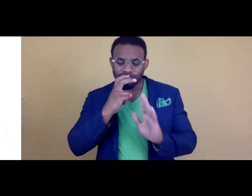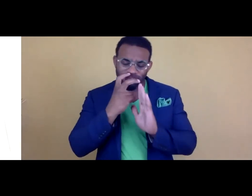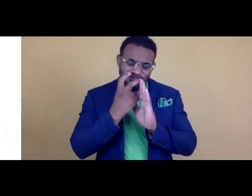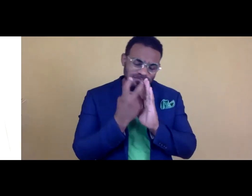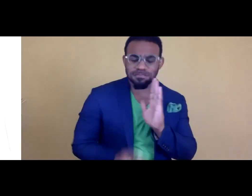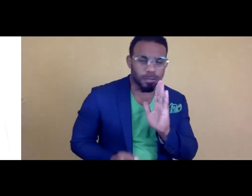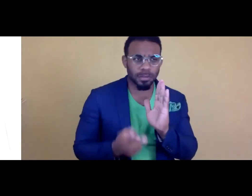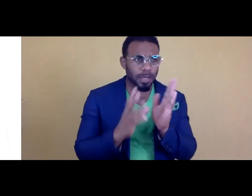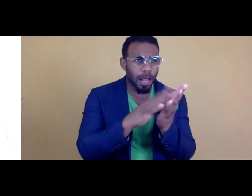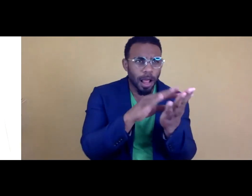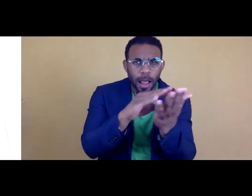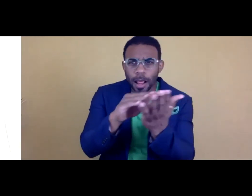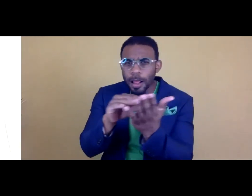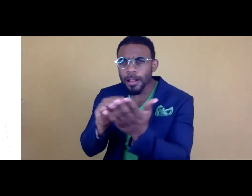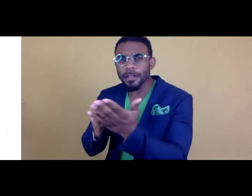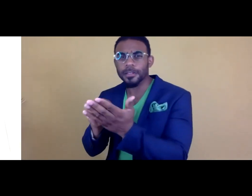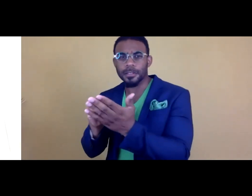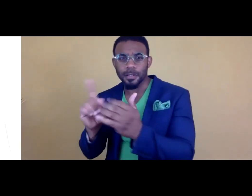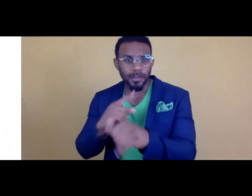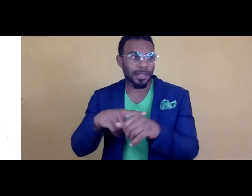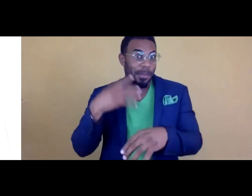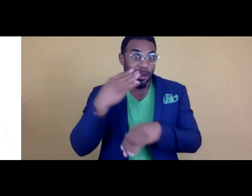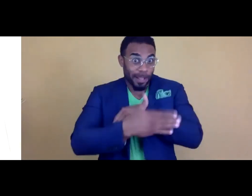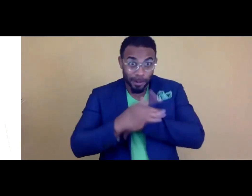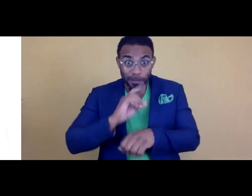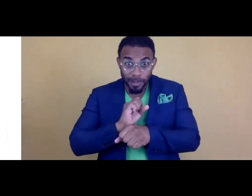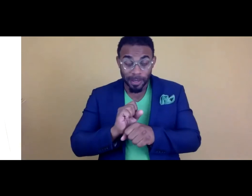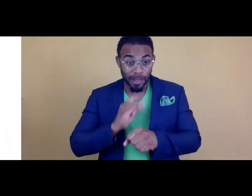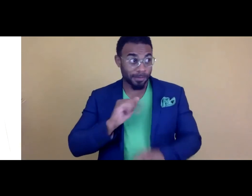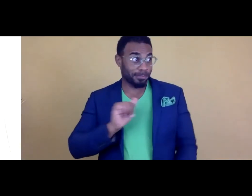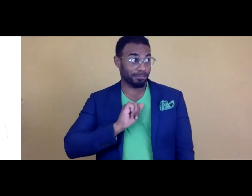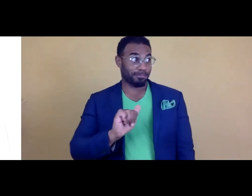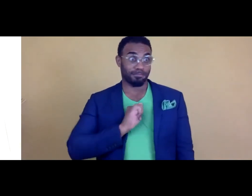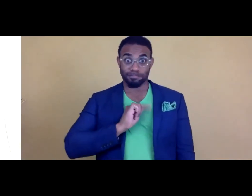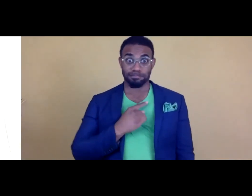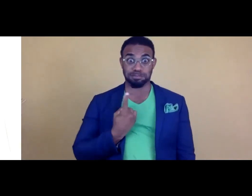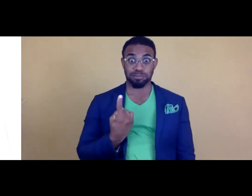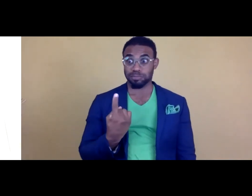It was my first time out of the country and I was going by myself.